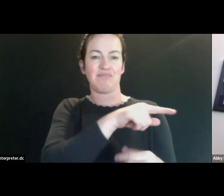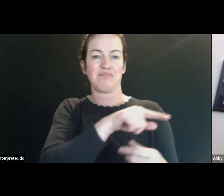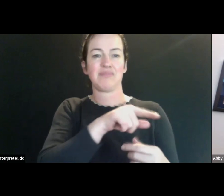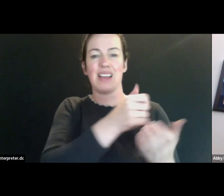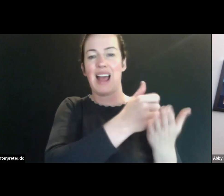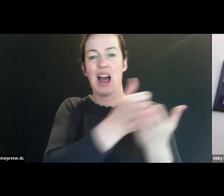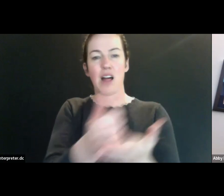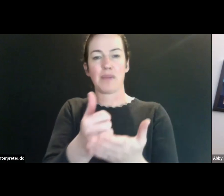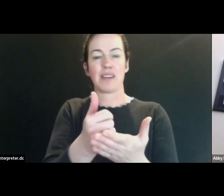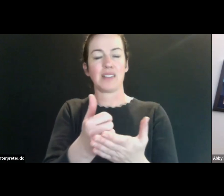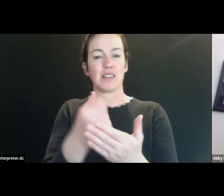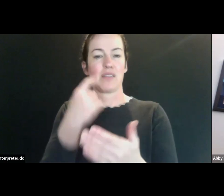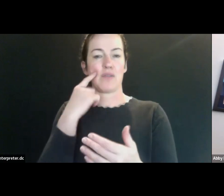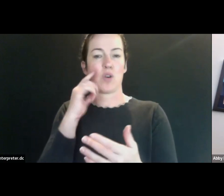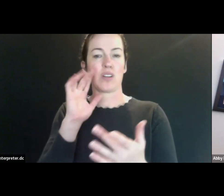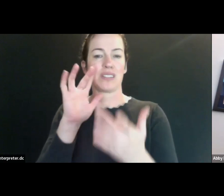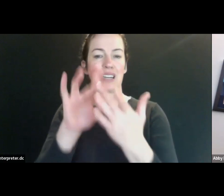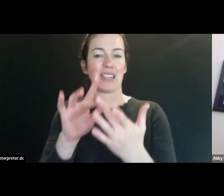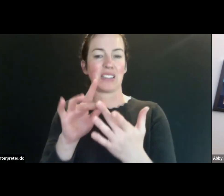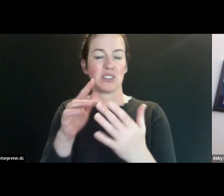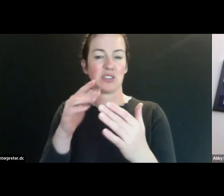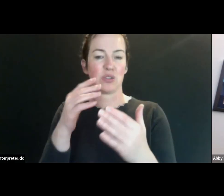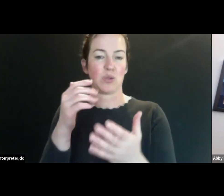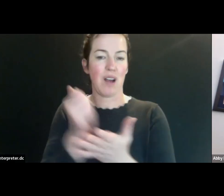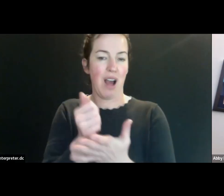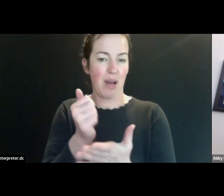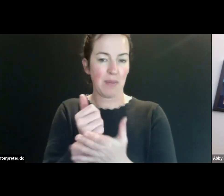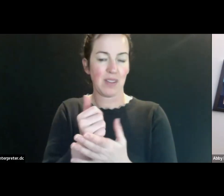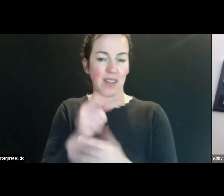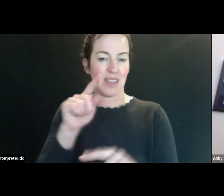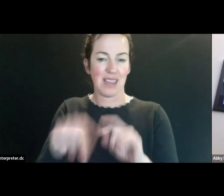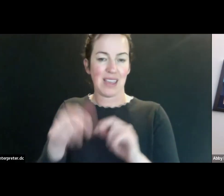have that access, and they don't feel confident enough to do it on their own. And so some